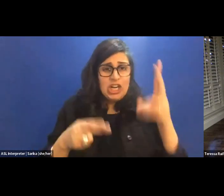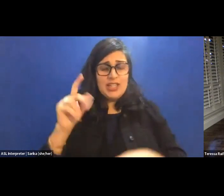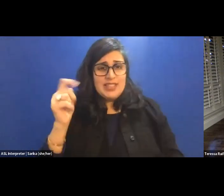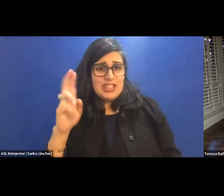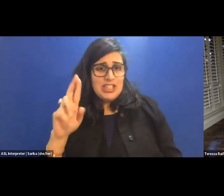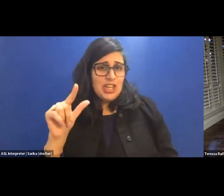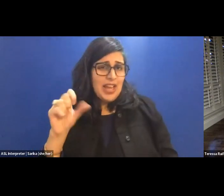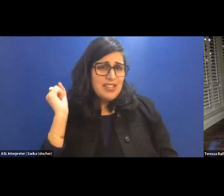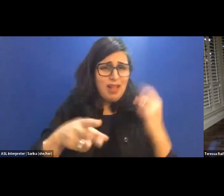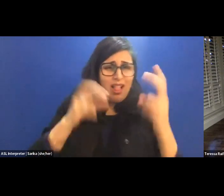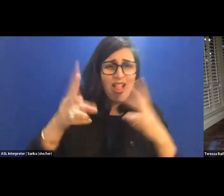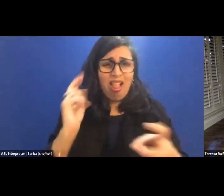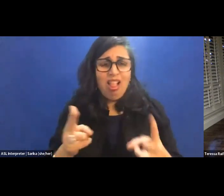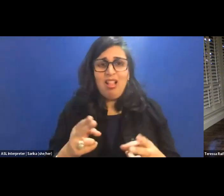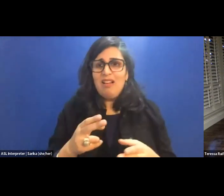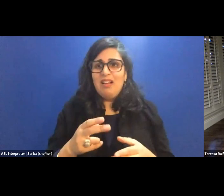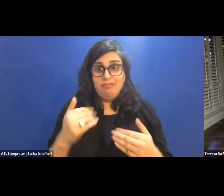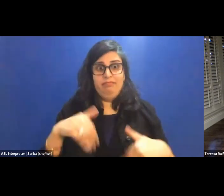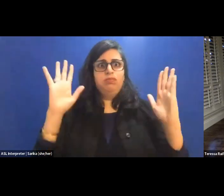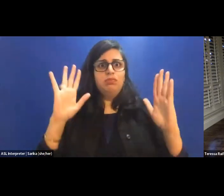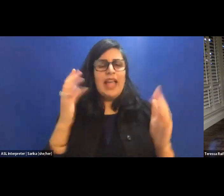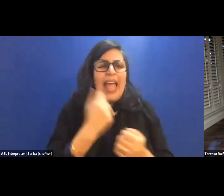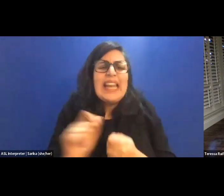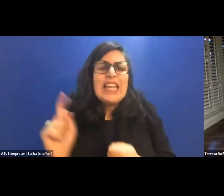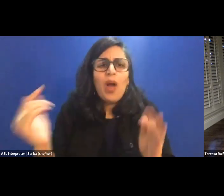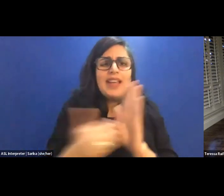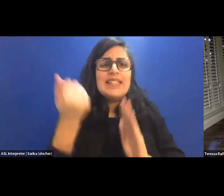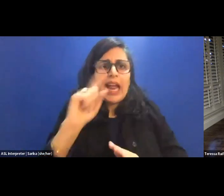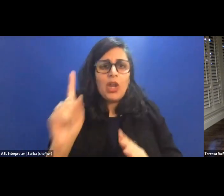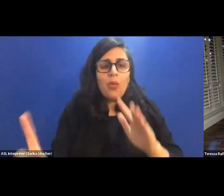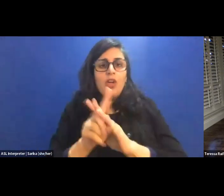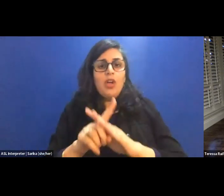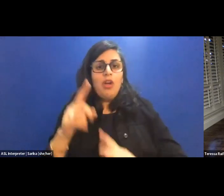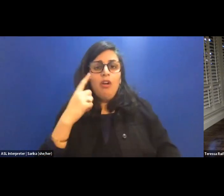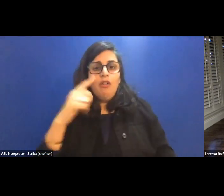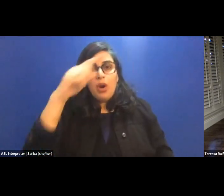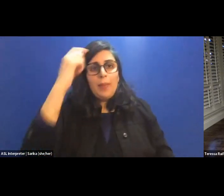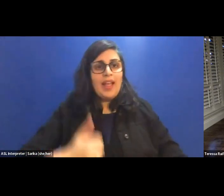violence from the Portland police, but the tear gas and how it's used